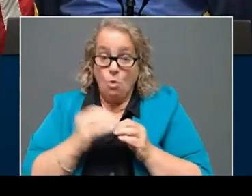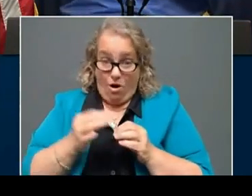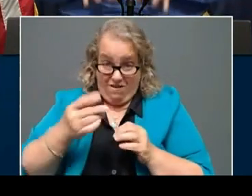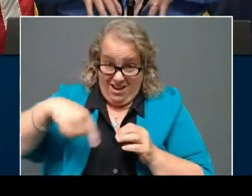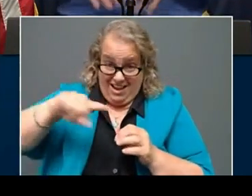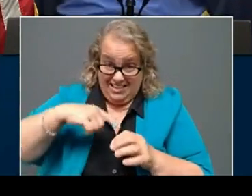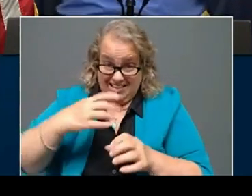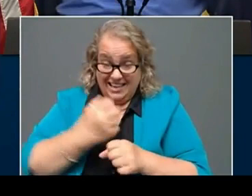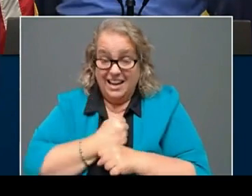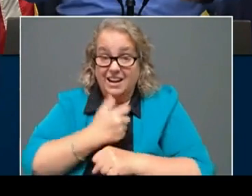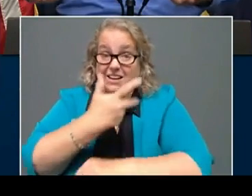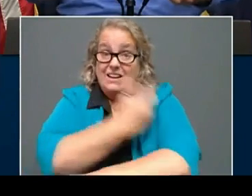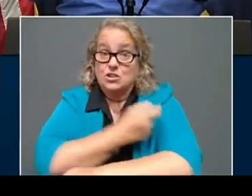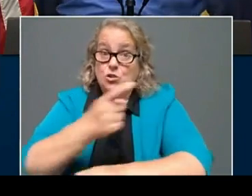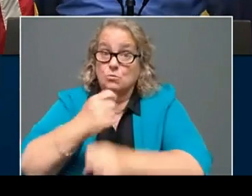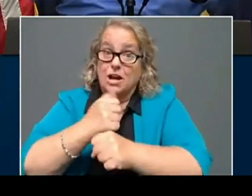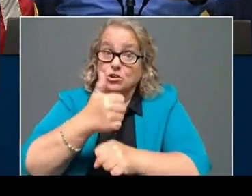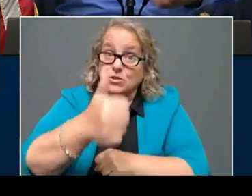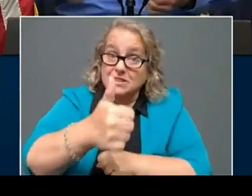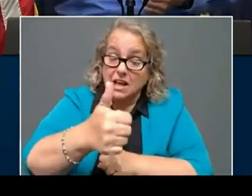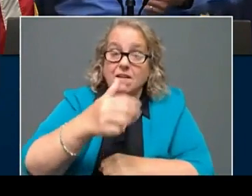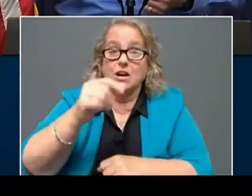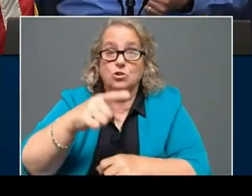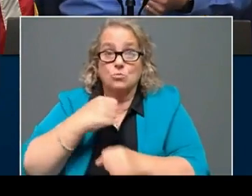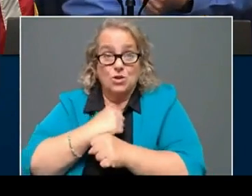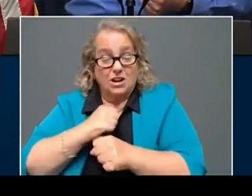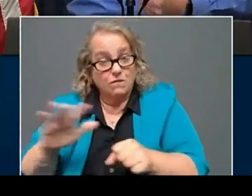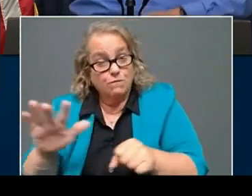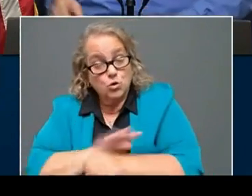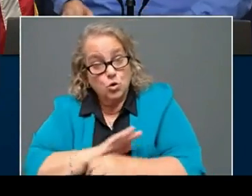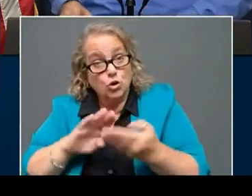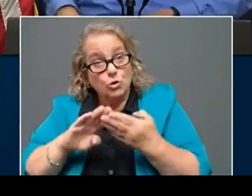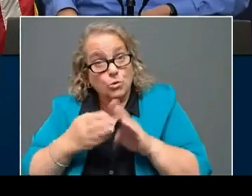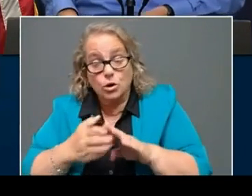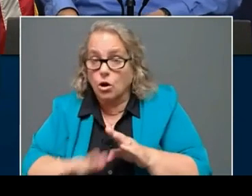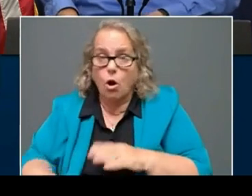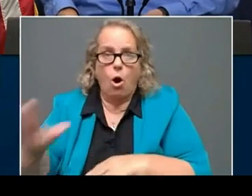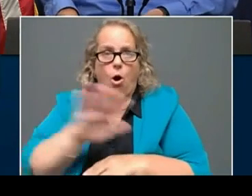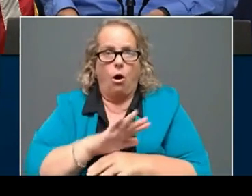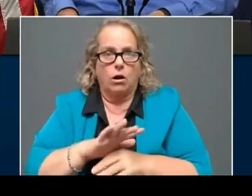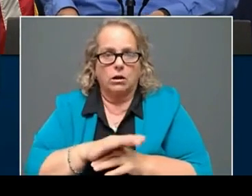we protect the entire community overall. If we show the next slide, this is